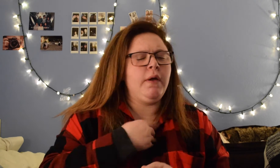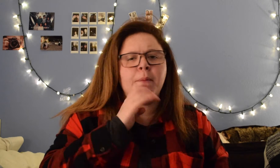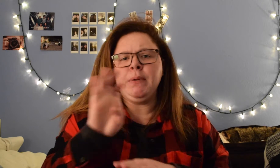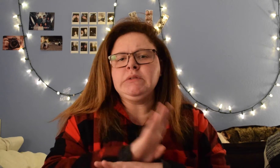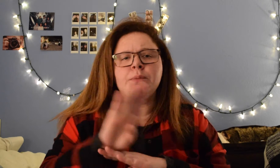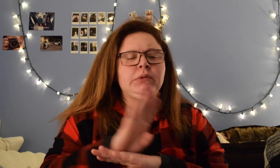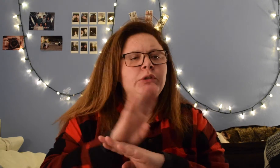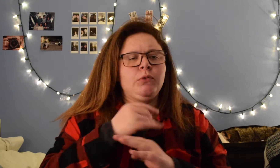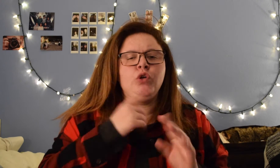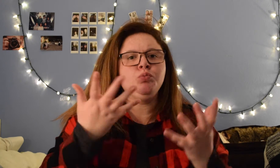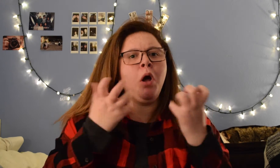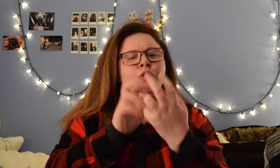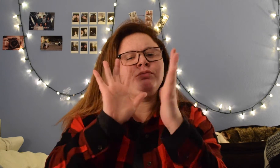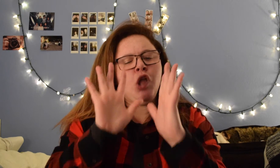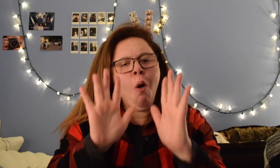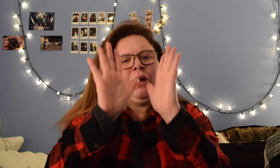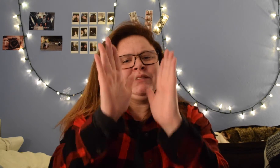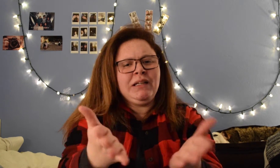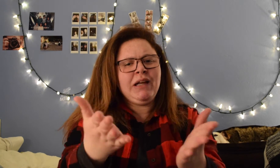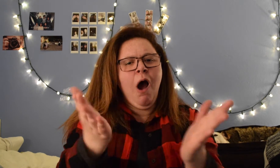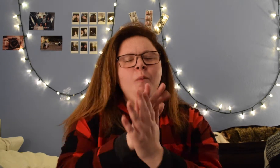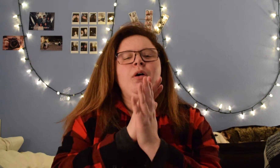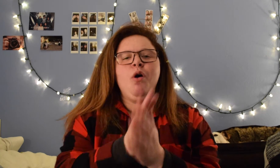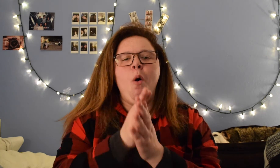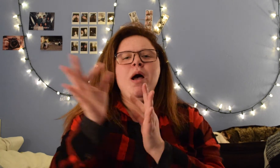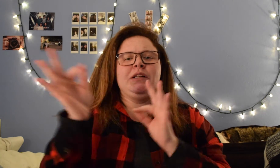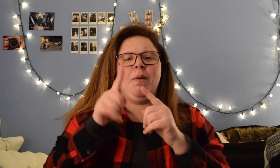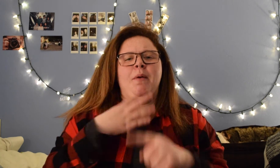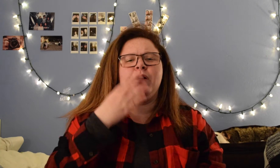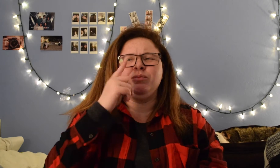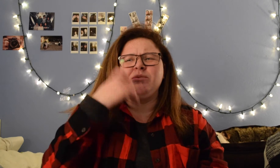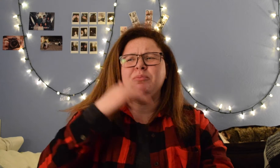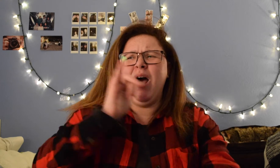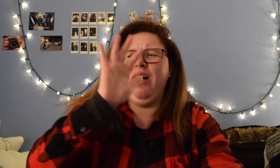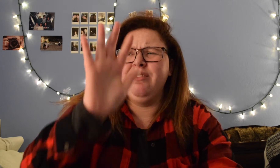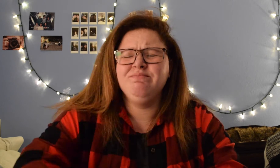I've been really busy. I just wanted to sit down and explain about my experience